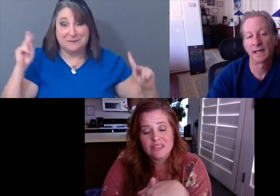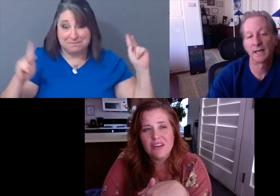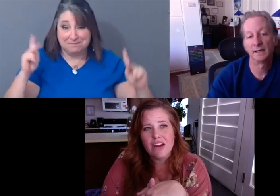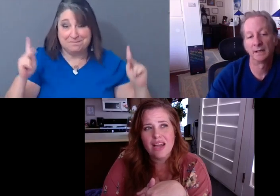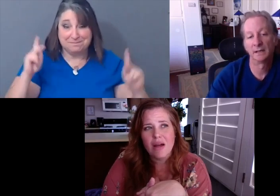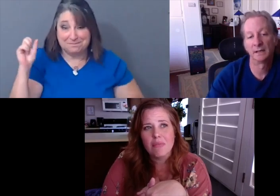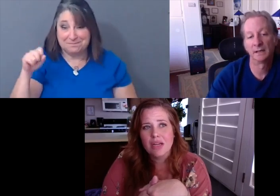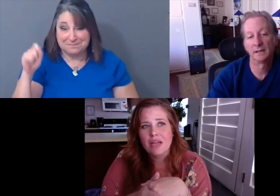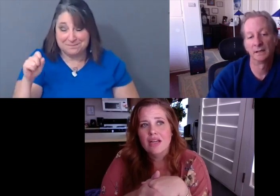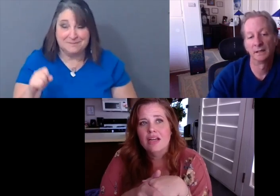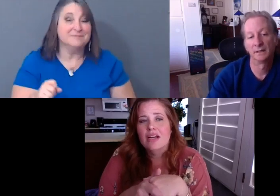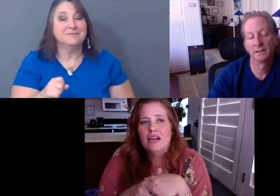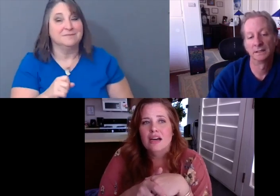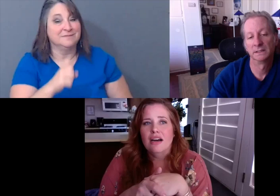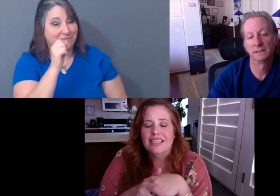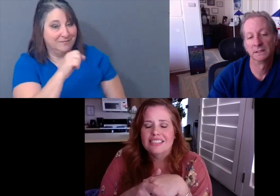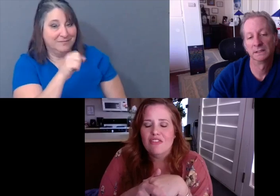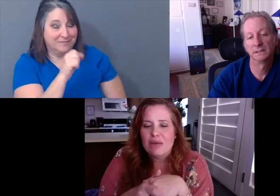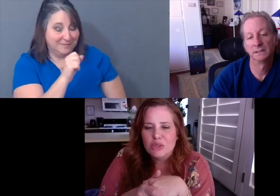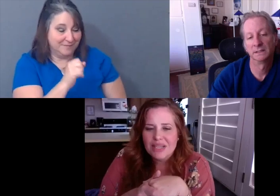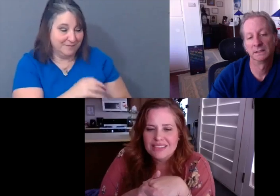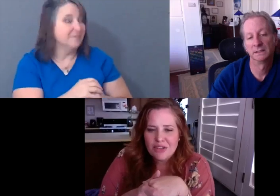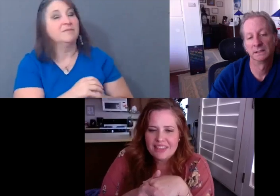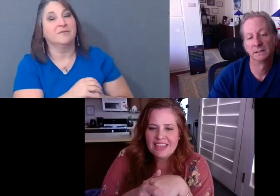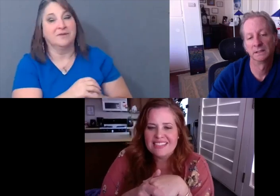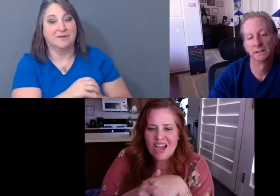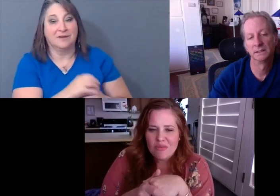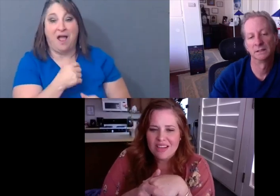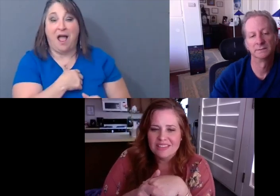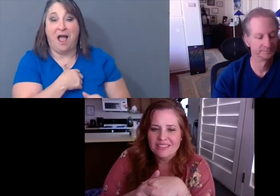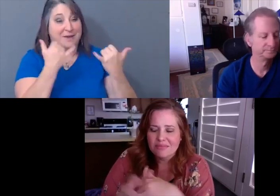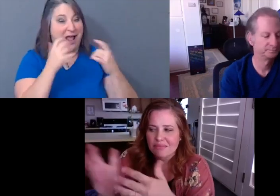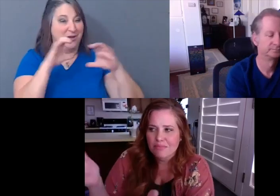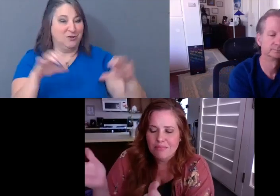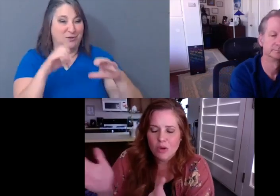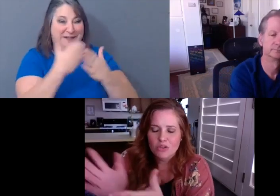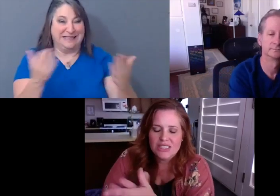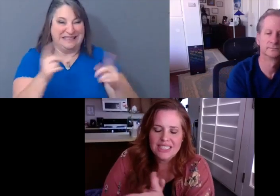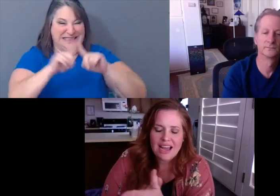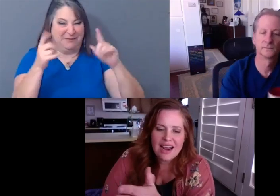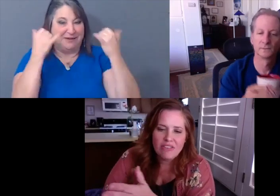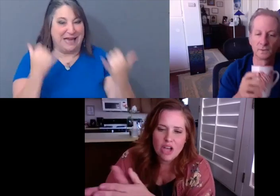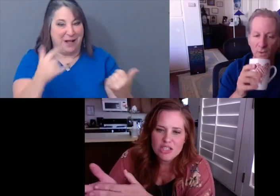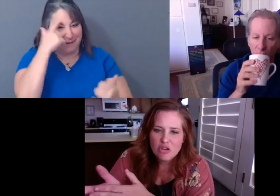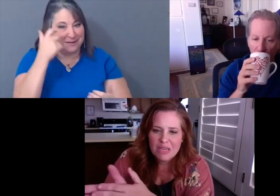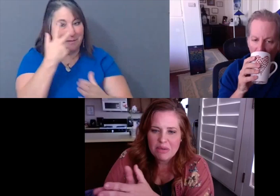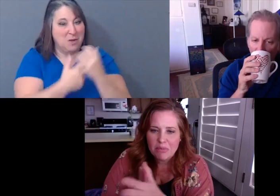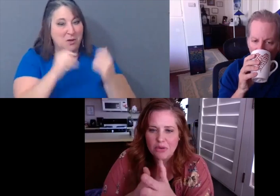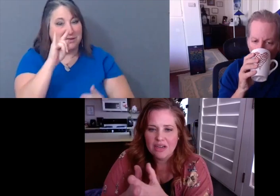It's very... It's different, I'm doing different things now because both Justin and I have lost so many people